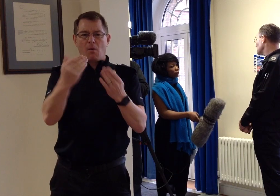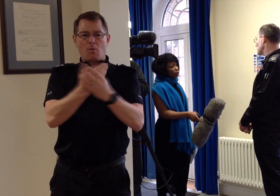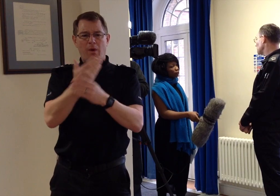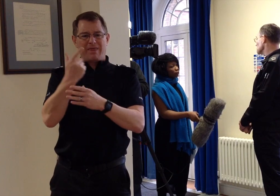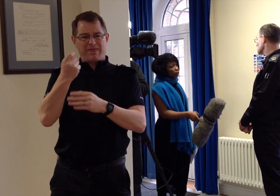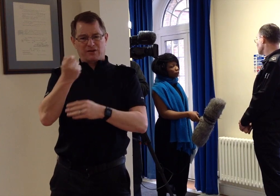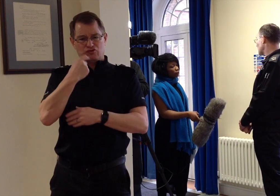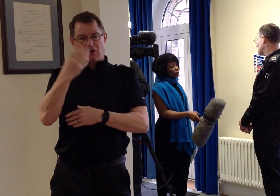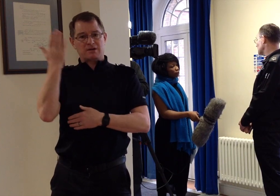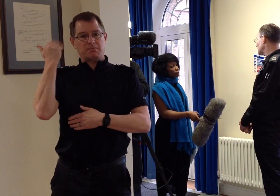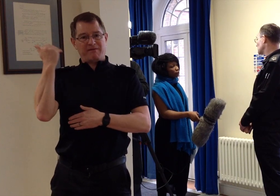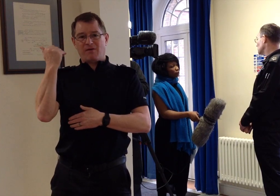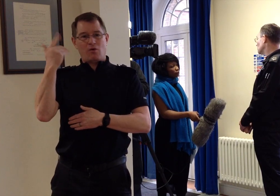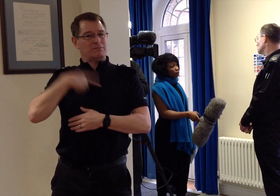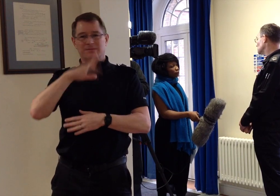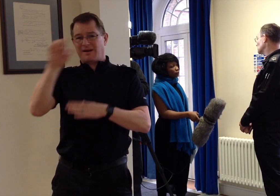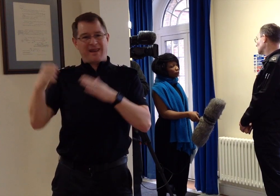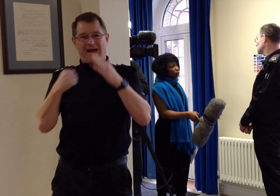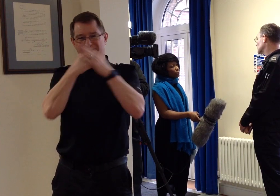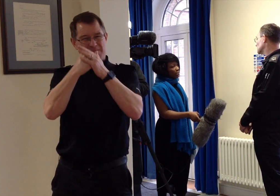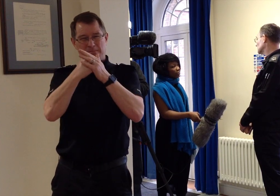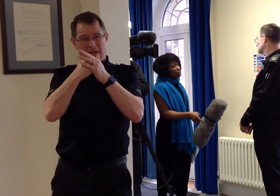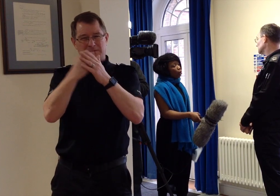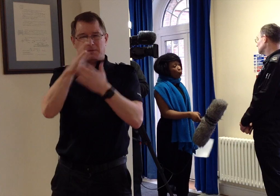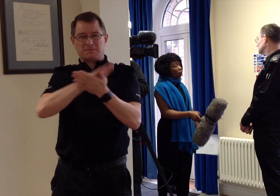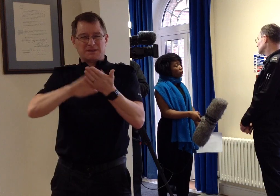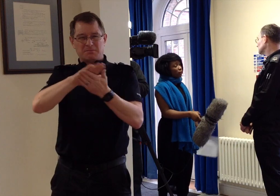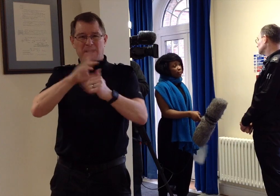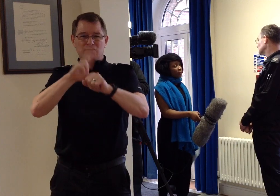but previously with drugs there was no specific limit